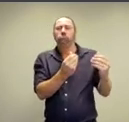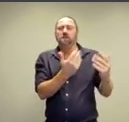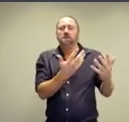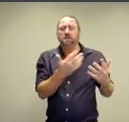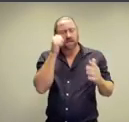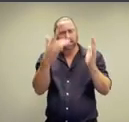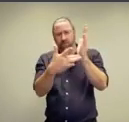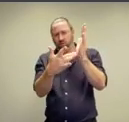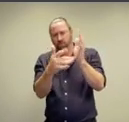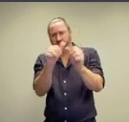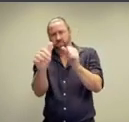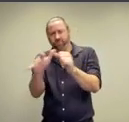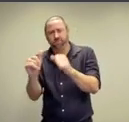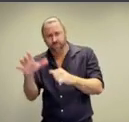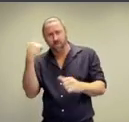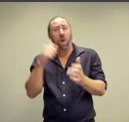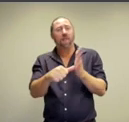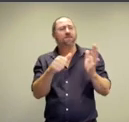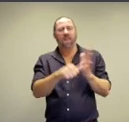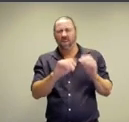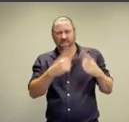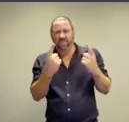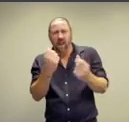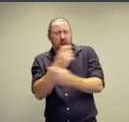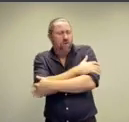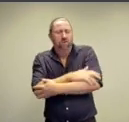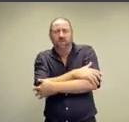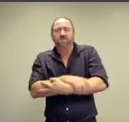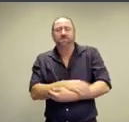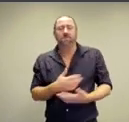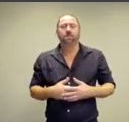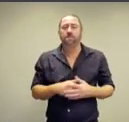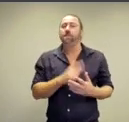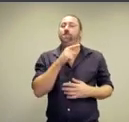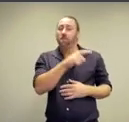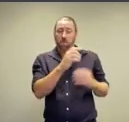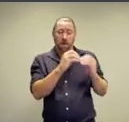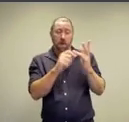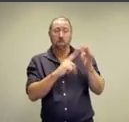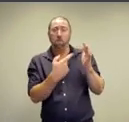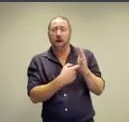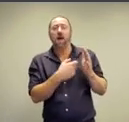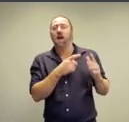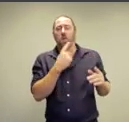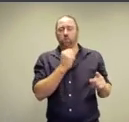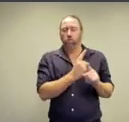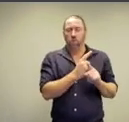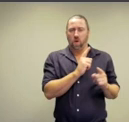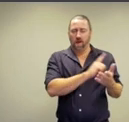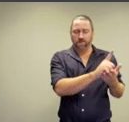As technology advances, change happens and this is this style, the bomber has its own unique lineage which I won't